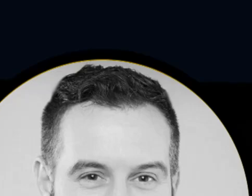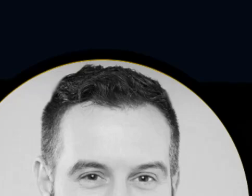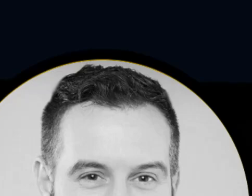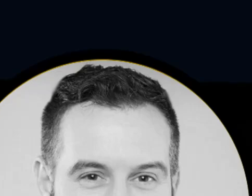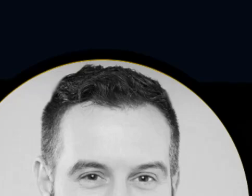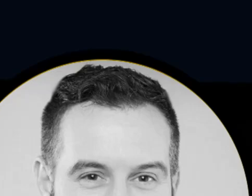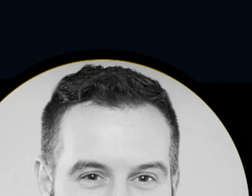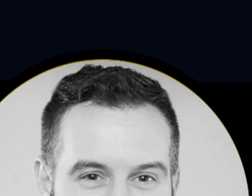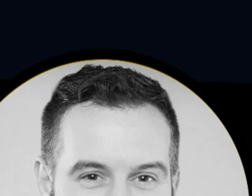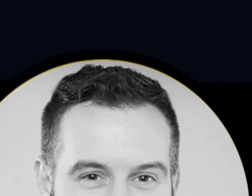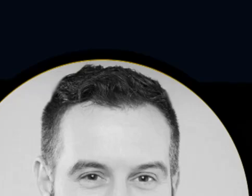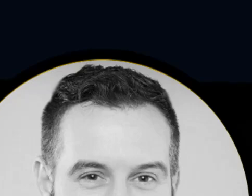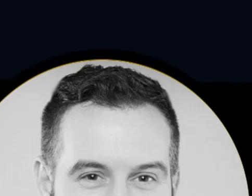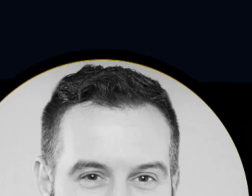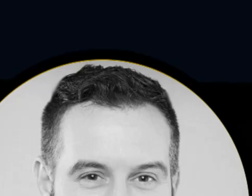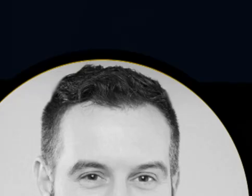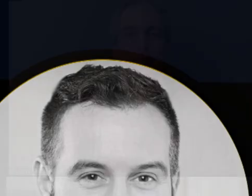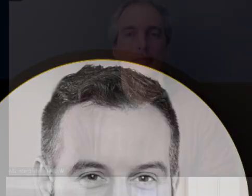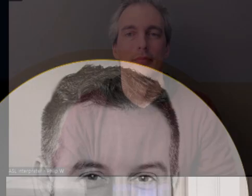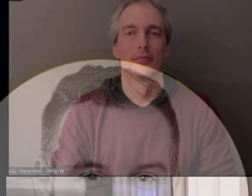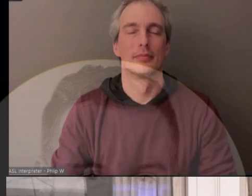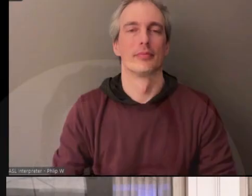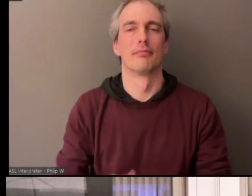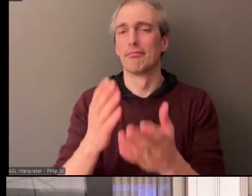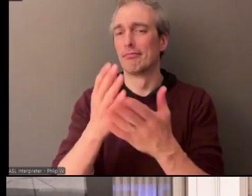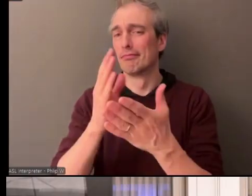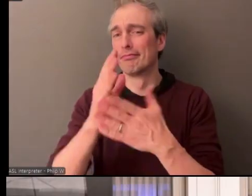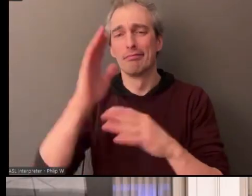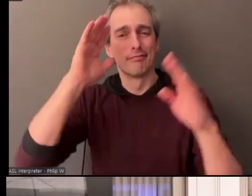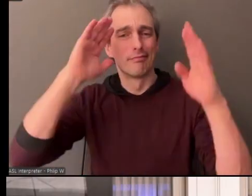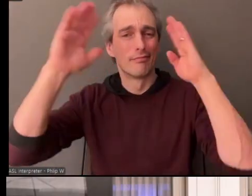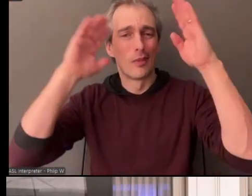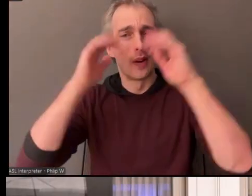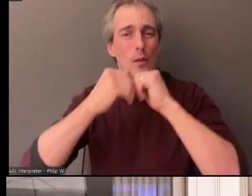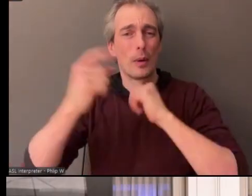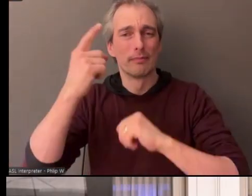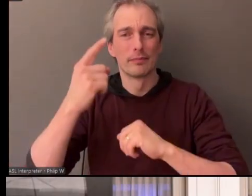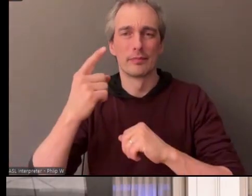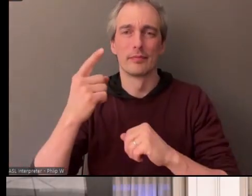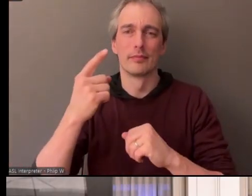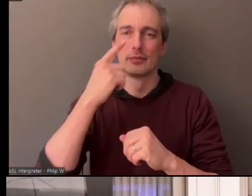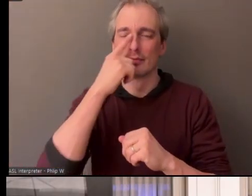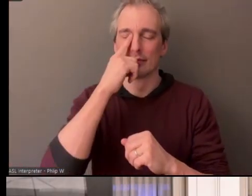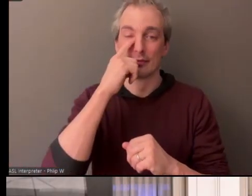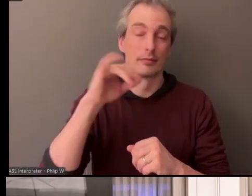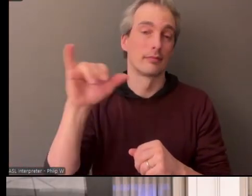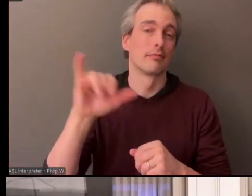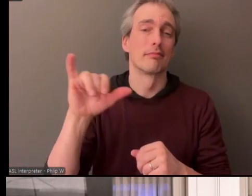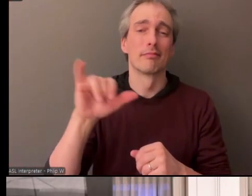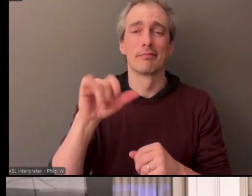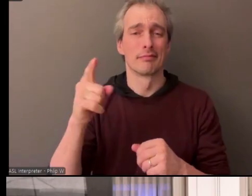Hello, everybody! Well, as Ben said, I'm Charlie Triplett. I'm on LinkedIn way more than I ought to be.